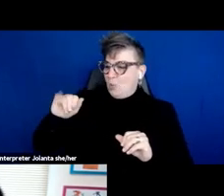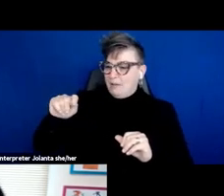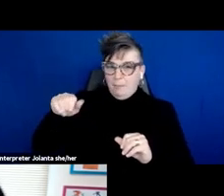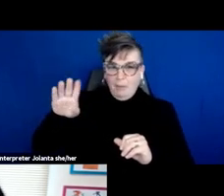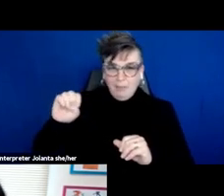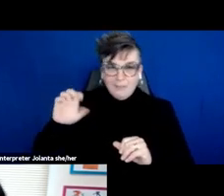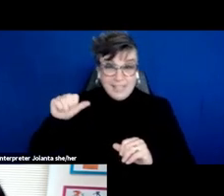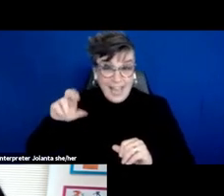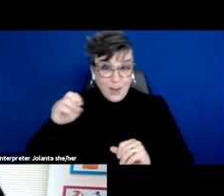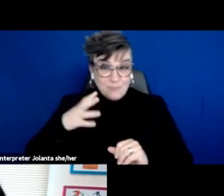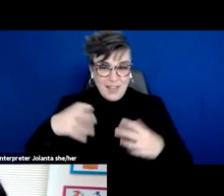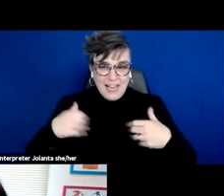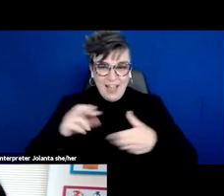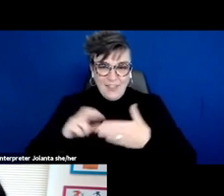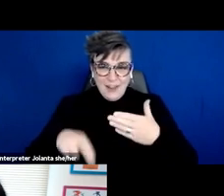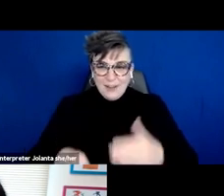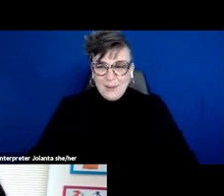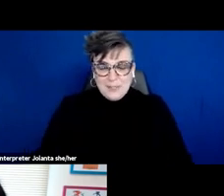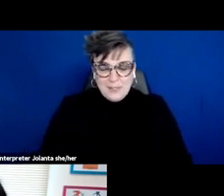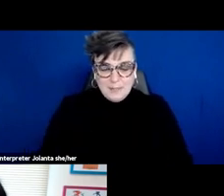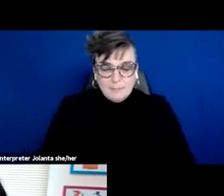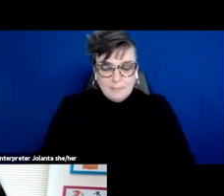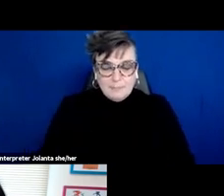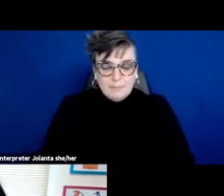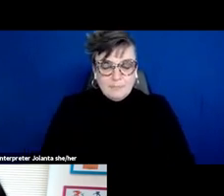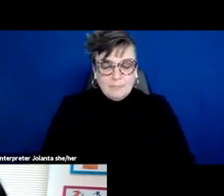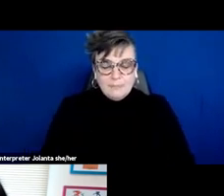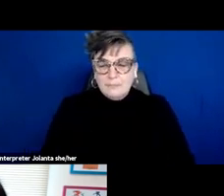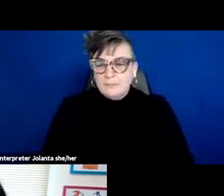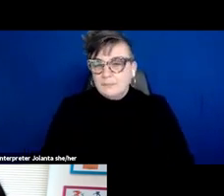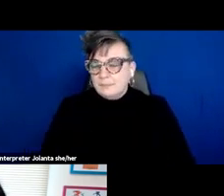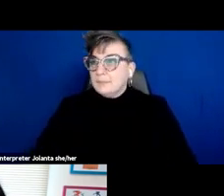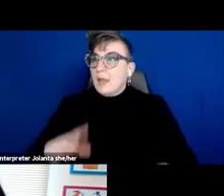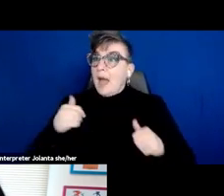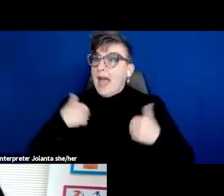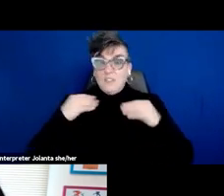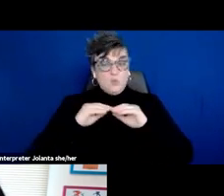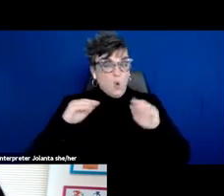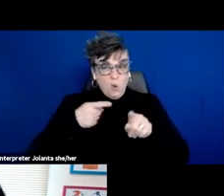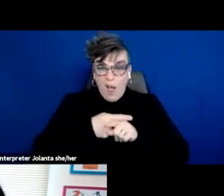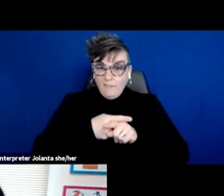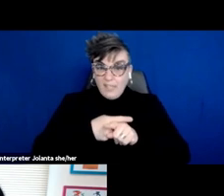So I have no conflicts of interest to disclose. I do want to acknowledge funding from NICHD